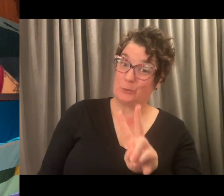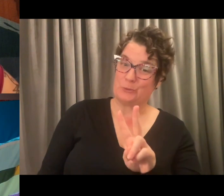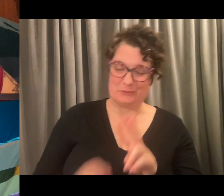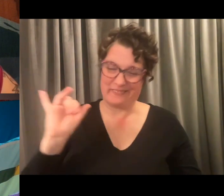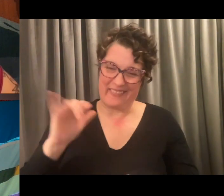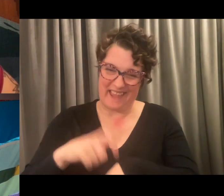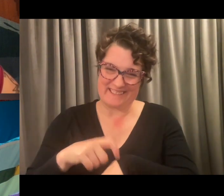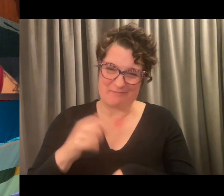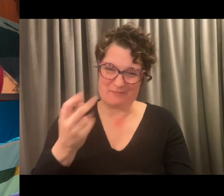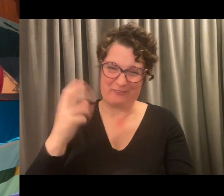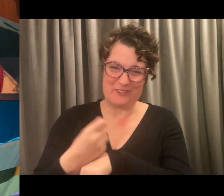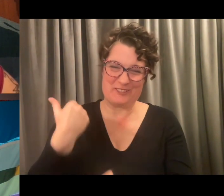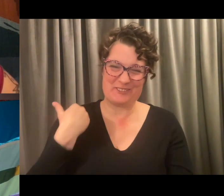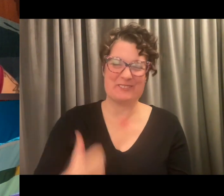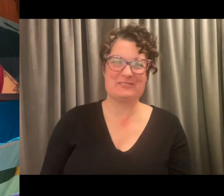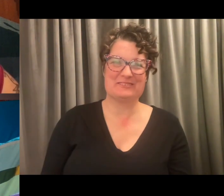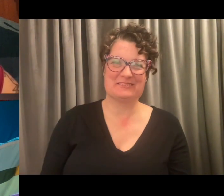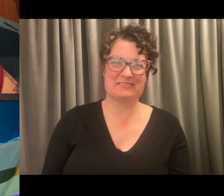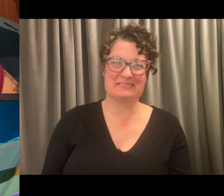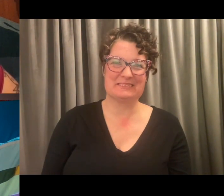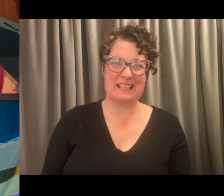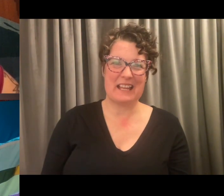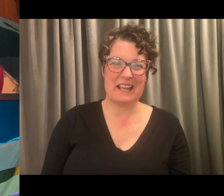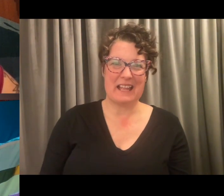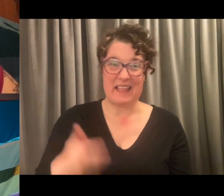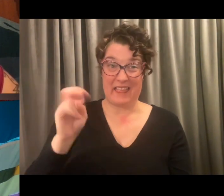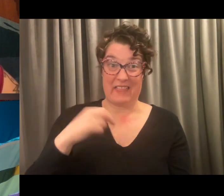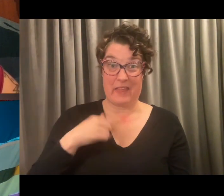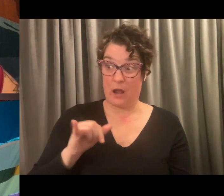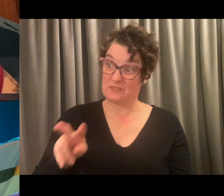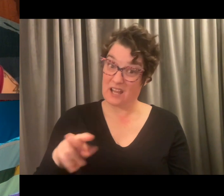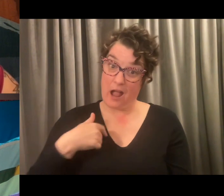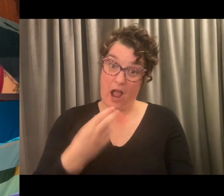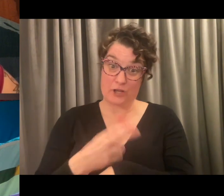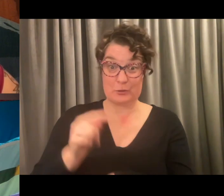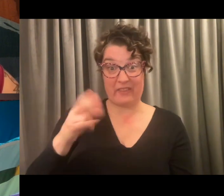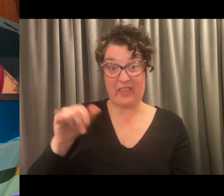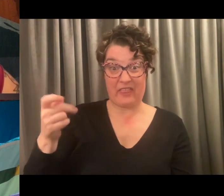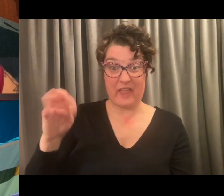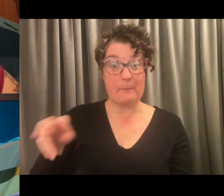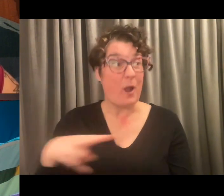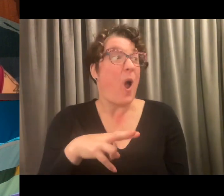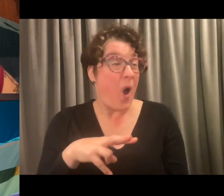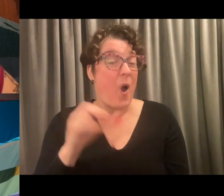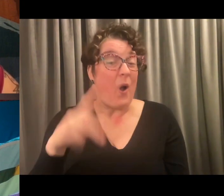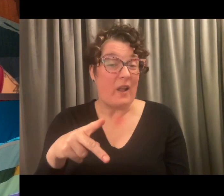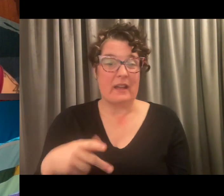And then I was like, I go by they them, and they're like, okay. And then, you know, of course we become friends because I was like, who is this kid?